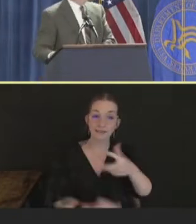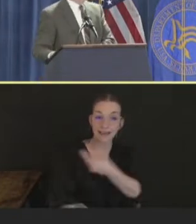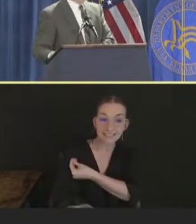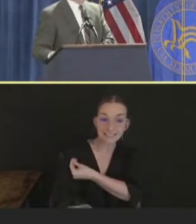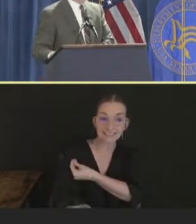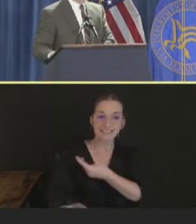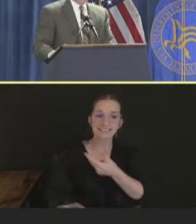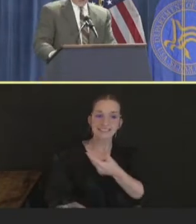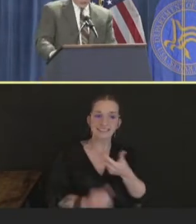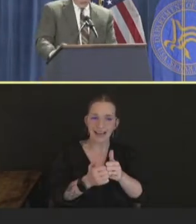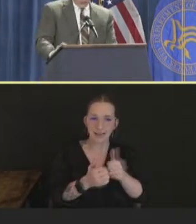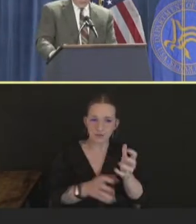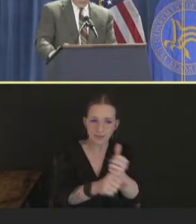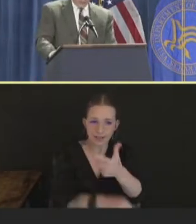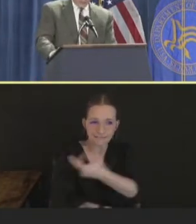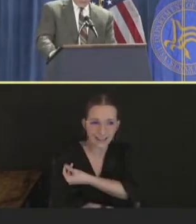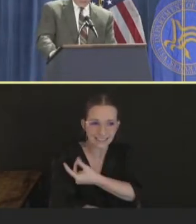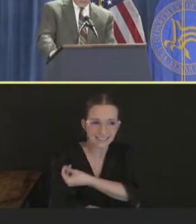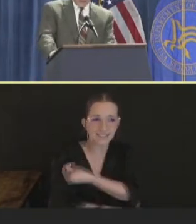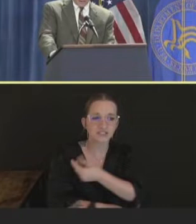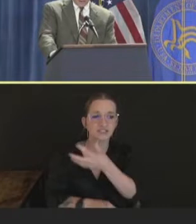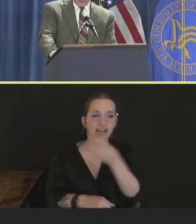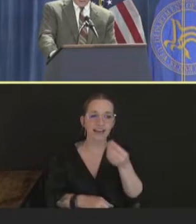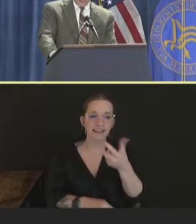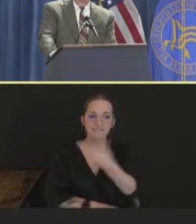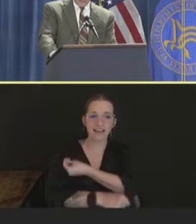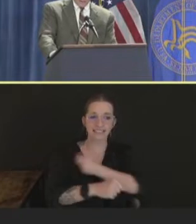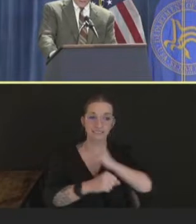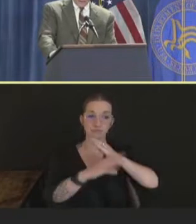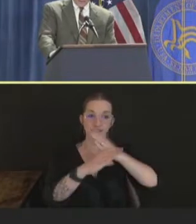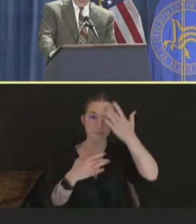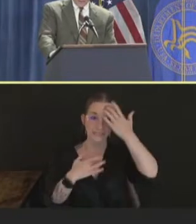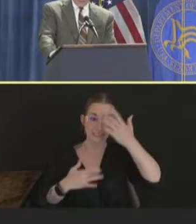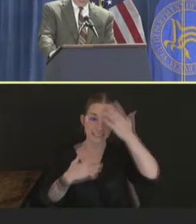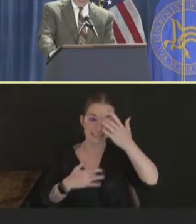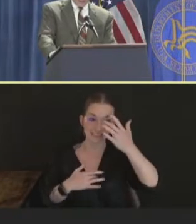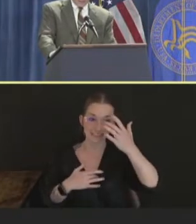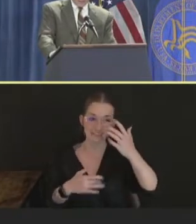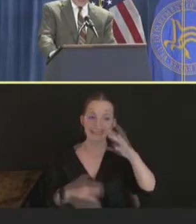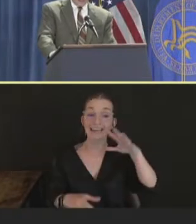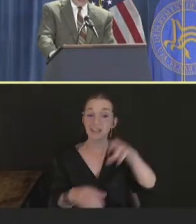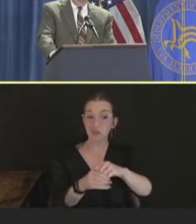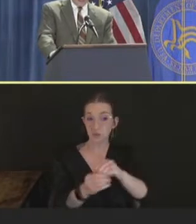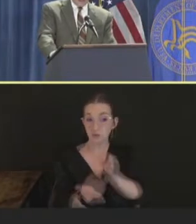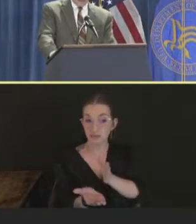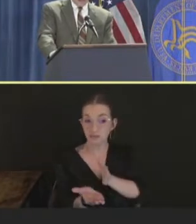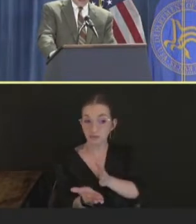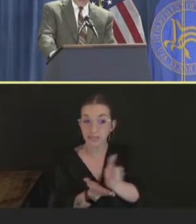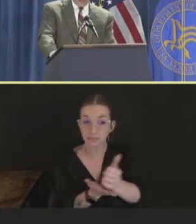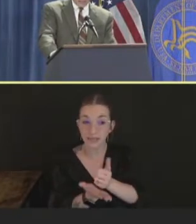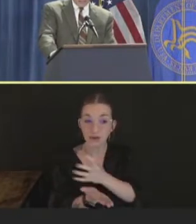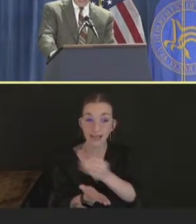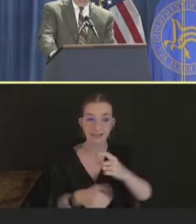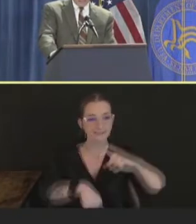And we specifically call out that this should include information about vaccine safety and